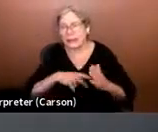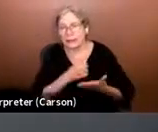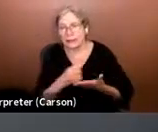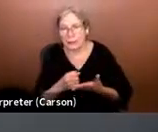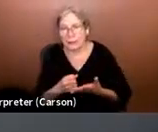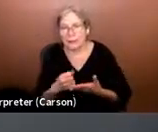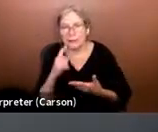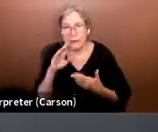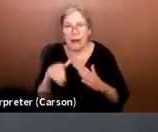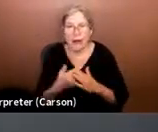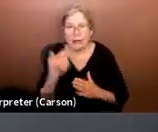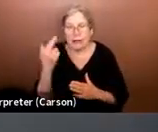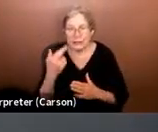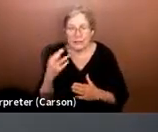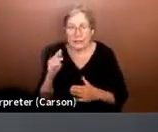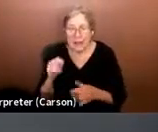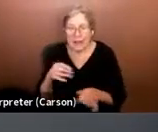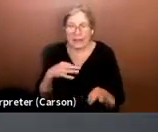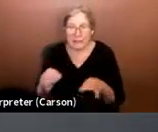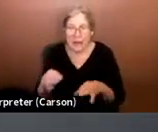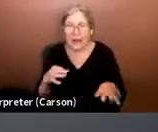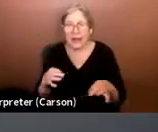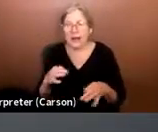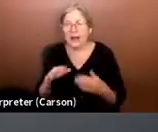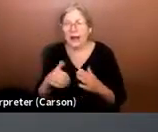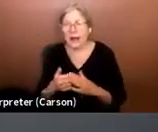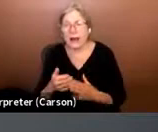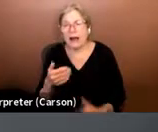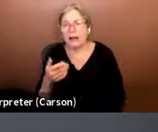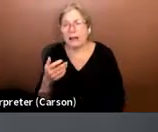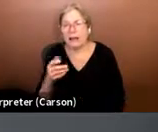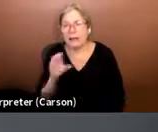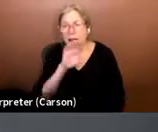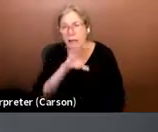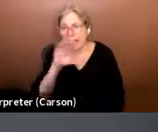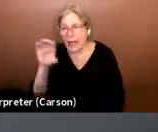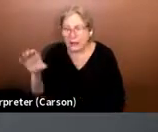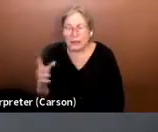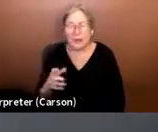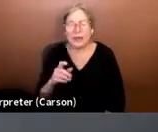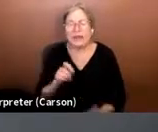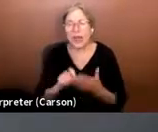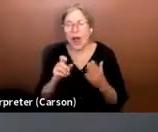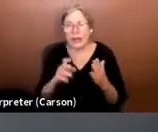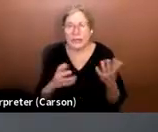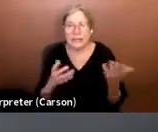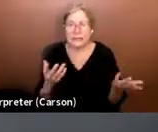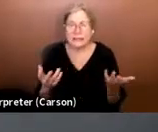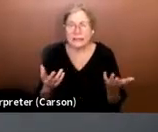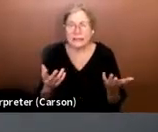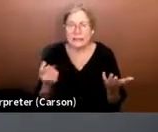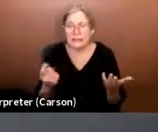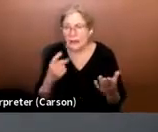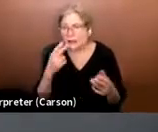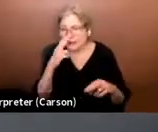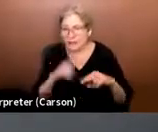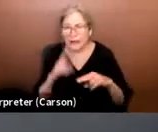Matt detailed. All the panels where the author is like something fun will happen in the art here.